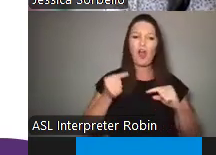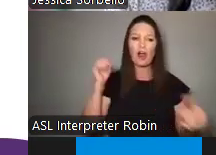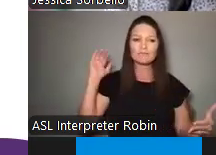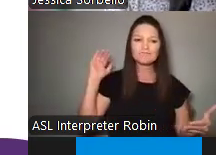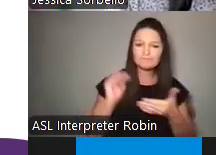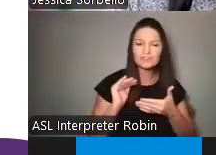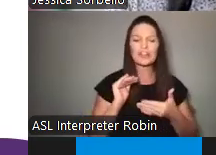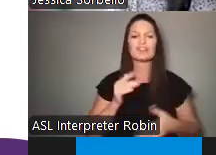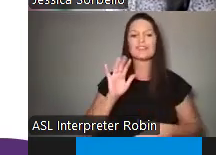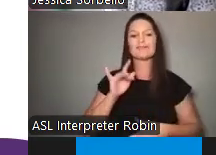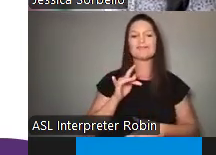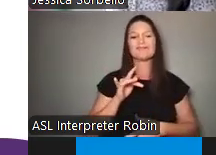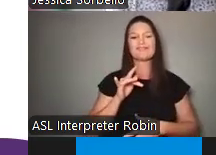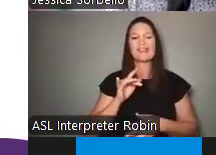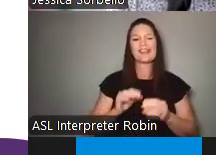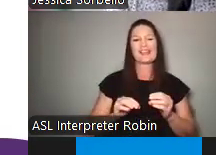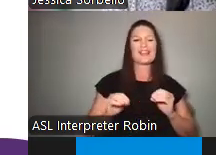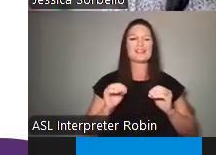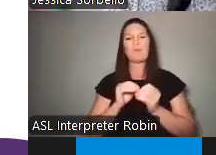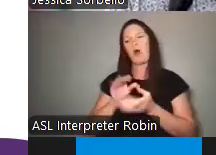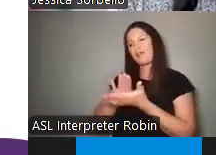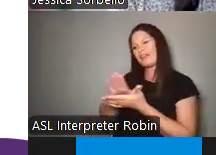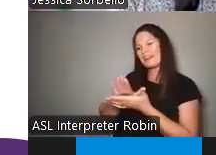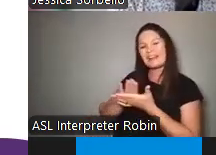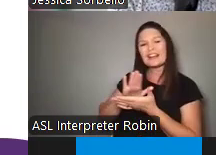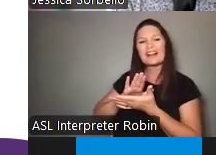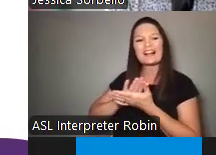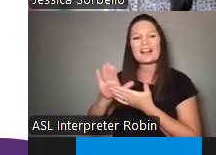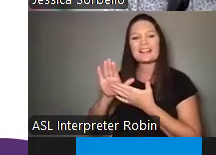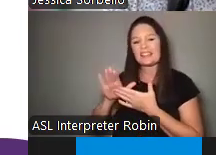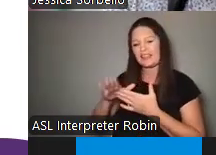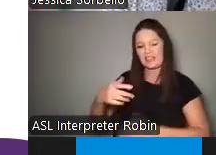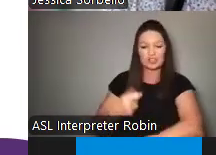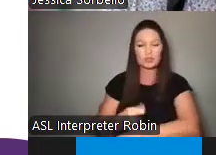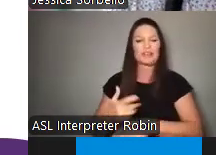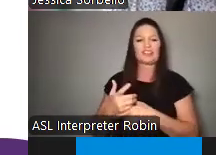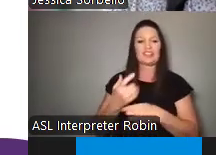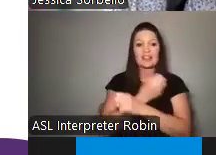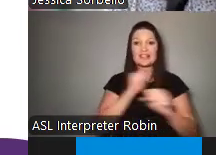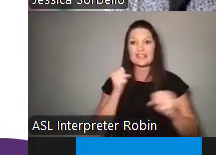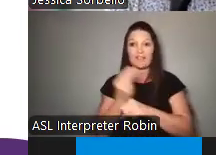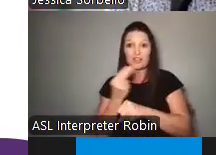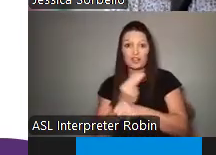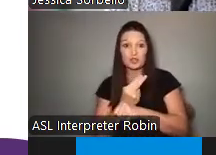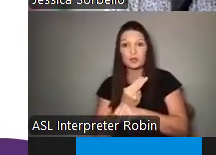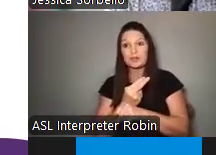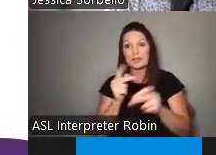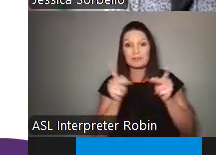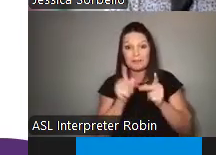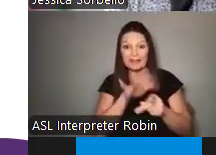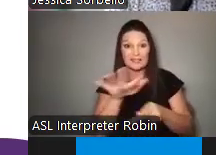syringes and safe using sites. Those things are absolutely imperative parts of harm reduction. But arm harm